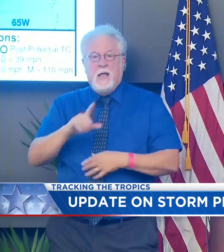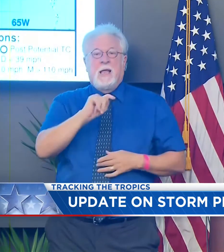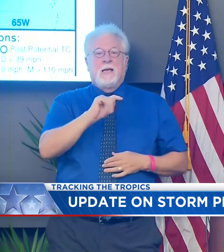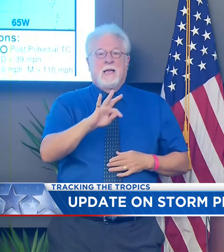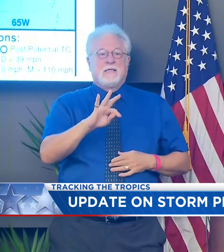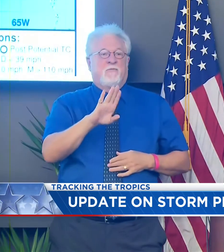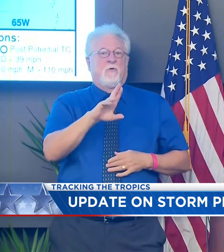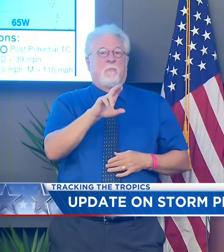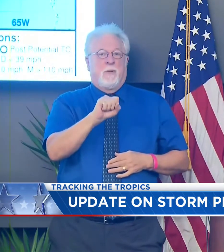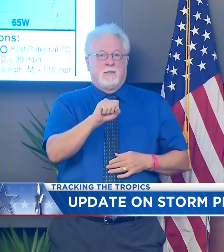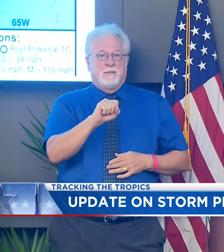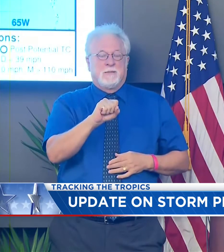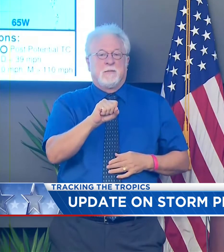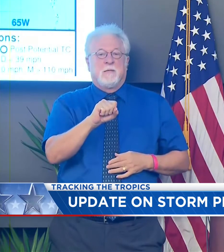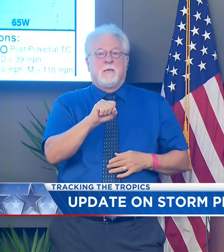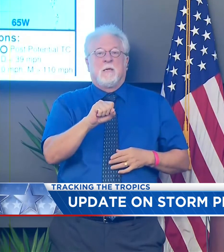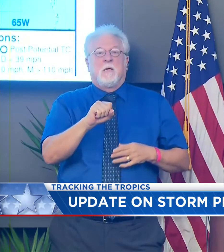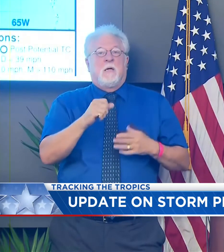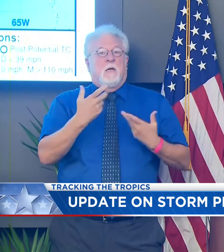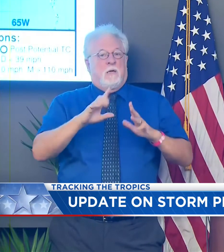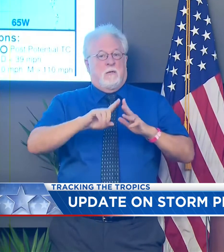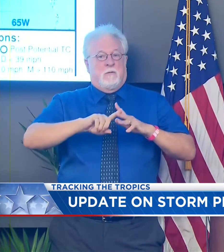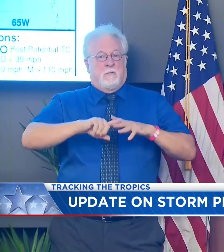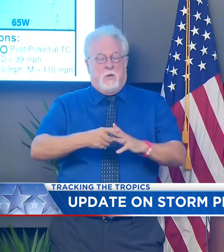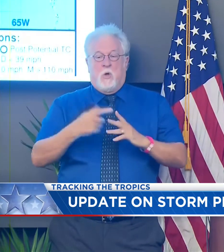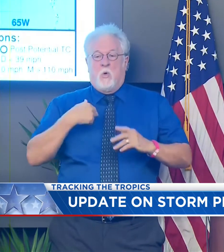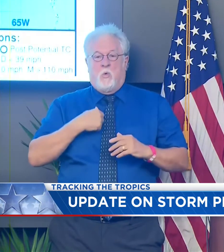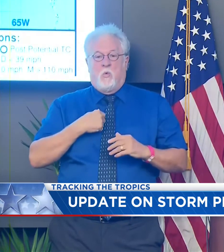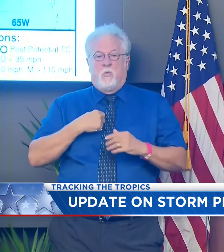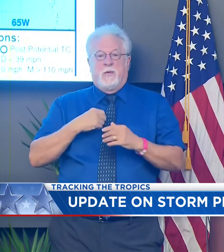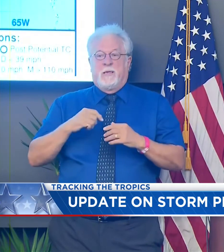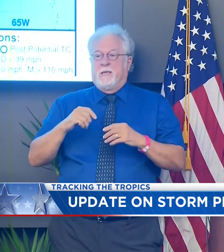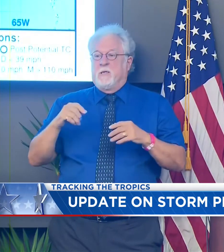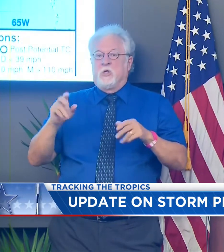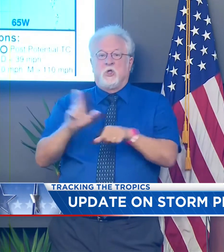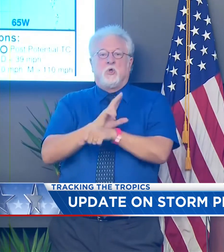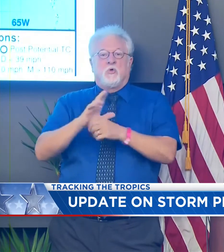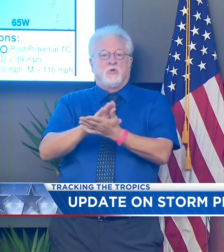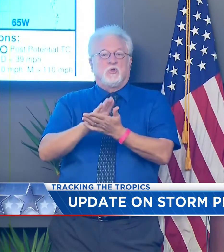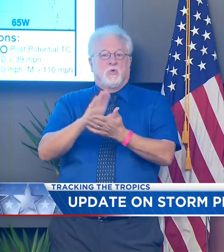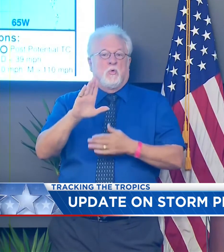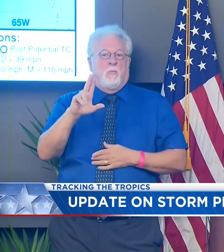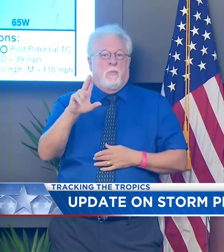DEBRIS CONTRACTORS AND MONITORS HAVE BEEN NOTIFIED. AND WE'RE COORDINATING WITH THEM. TASK FORCE BUS HAS BEEN